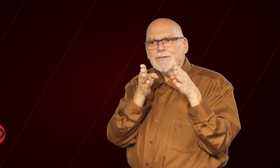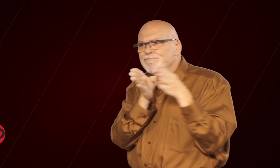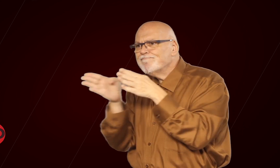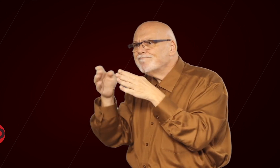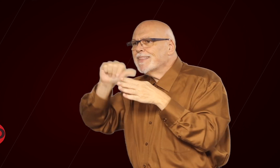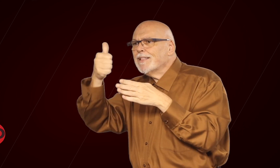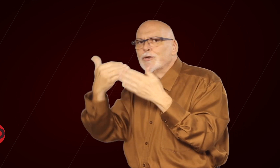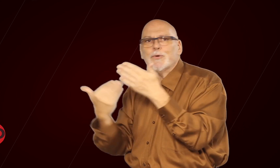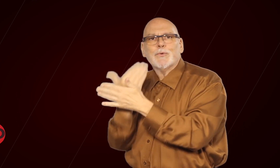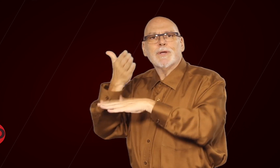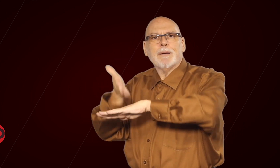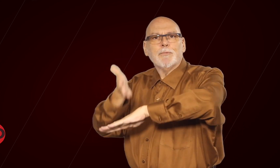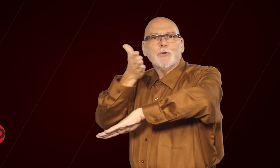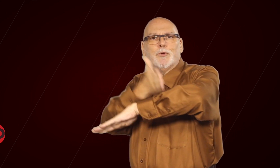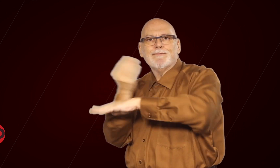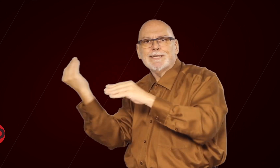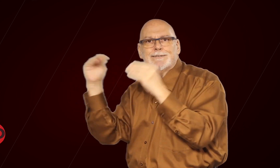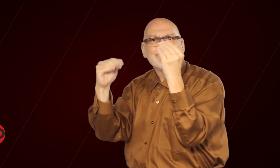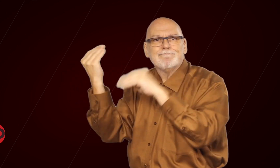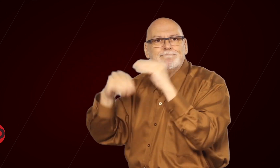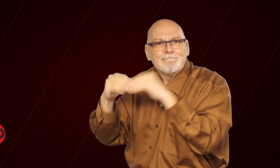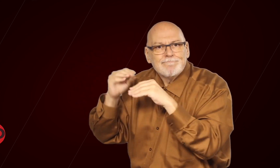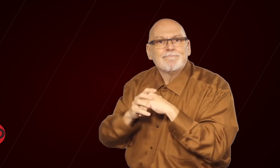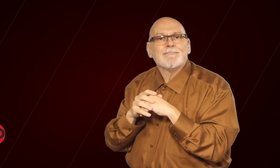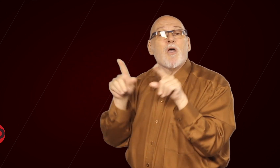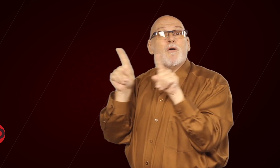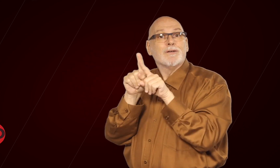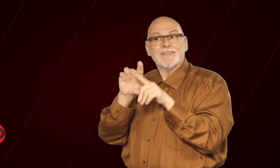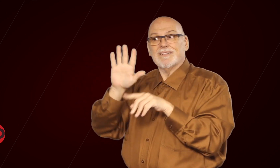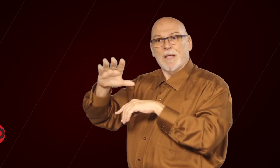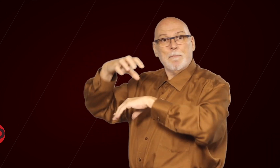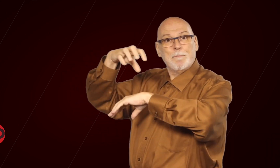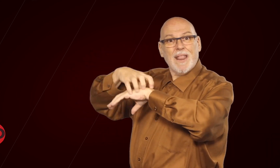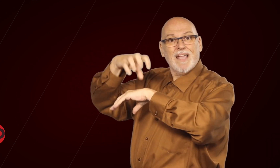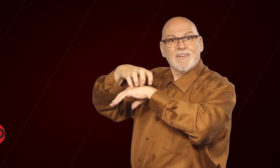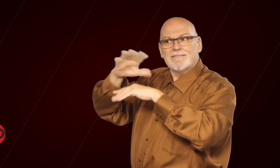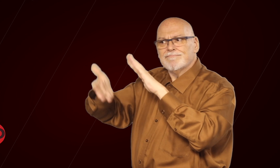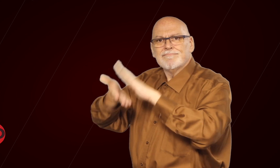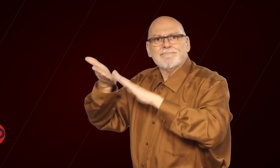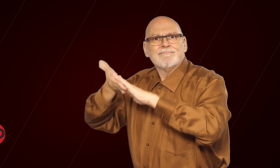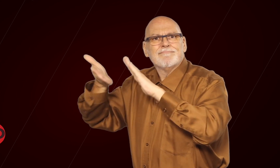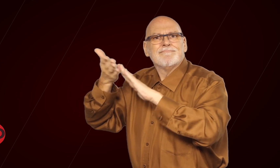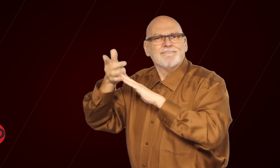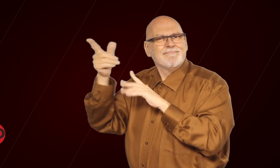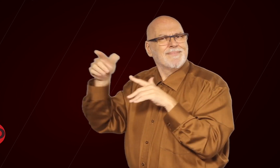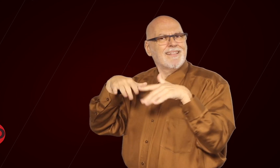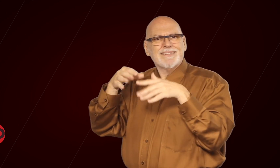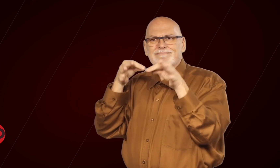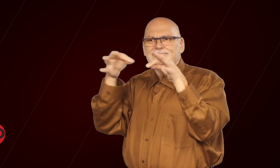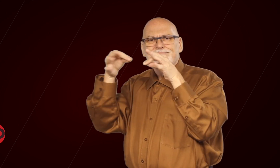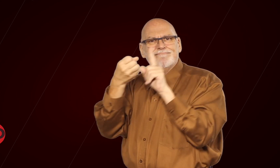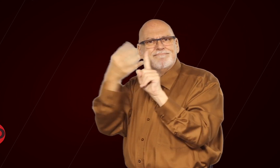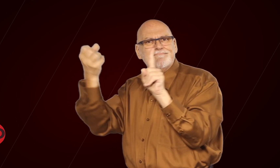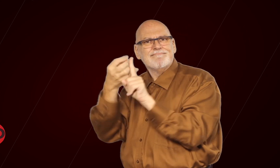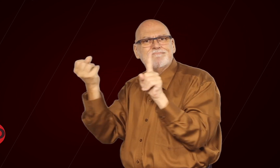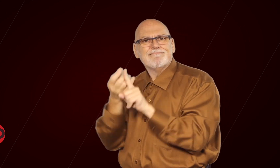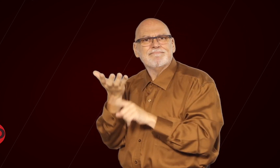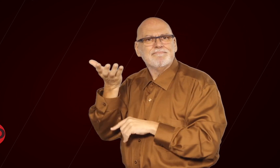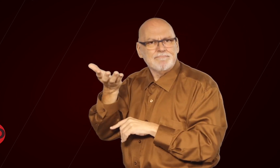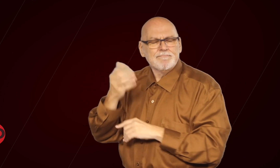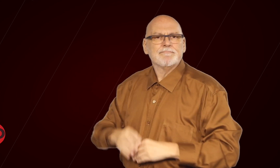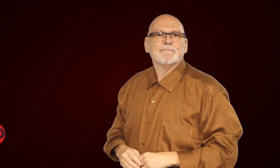on areas of improvement, especially platform enhancements.